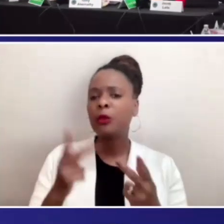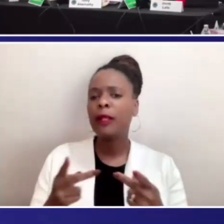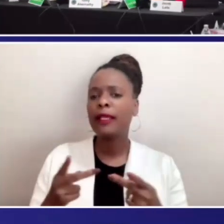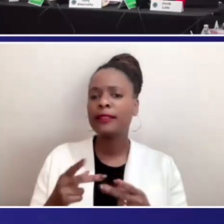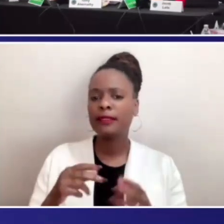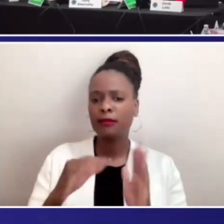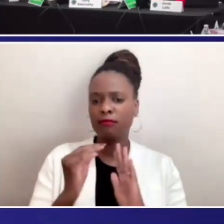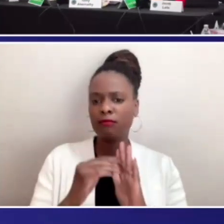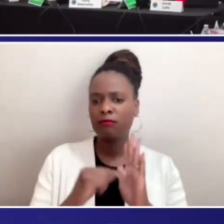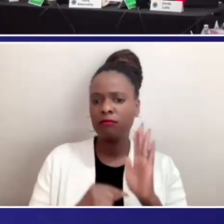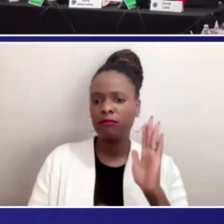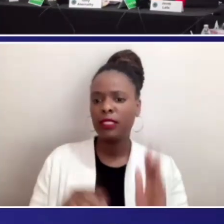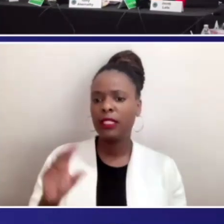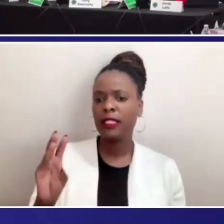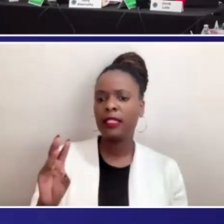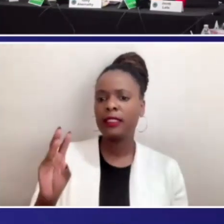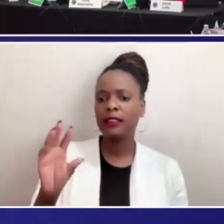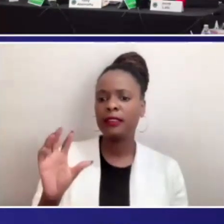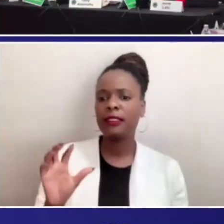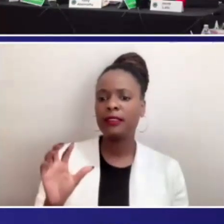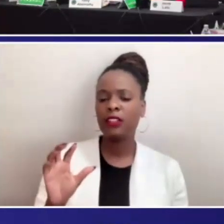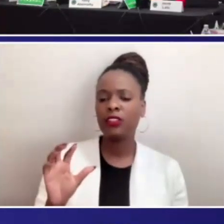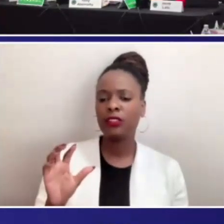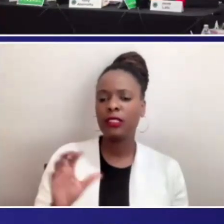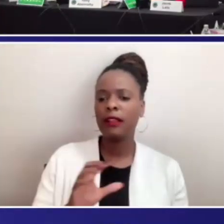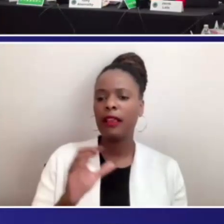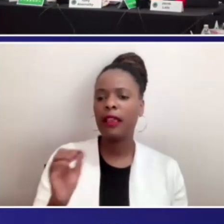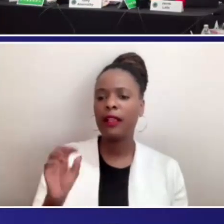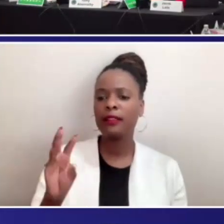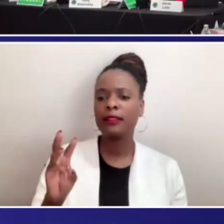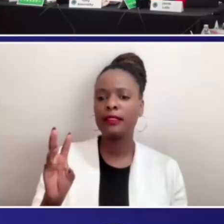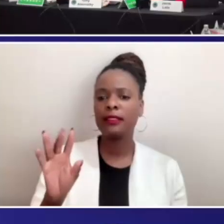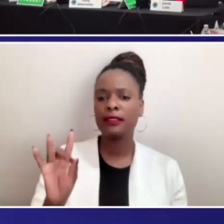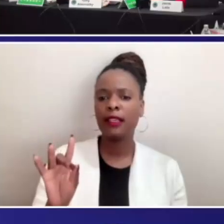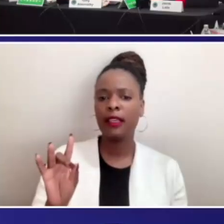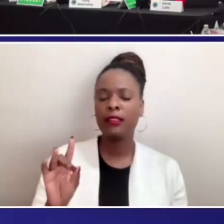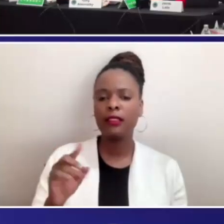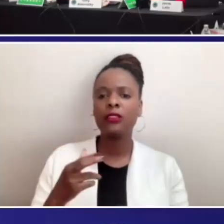both part 600 and in part 668, where there are references to the term